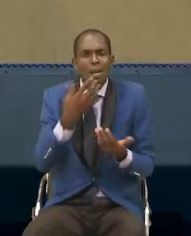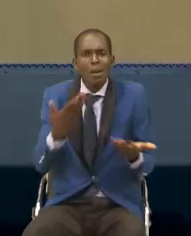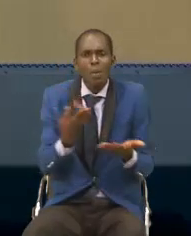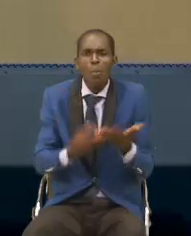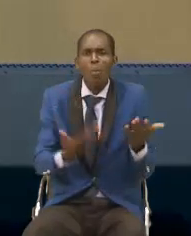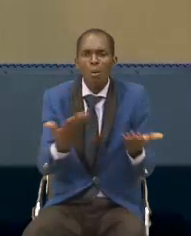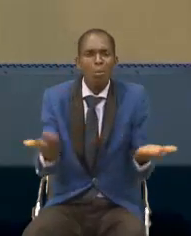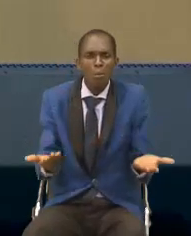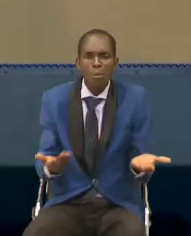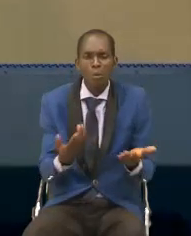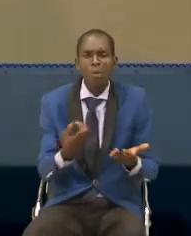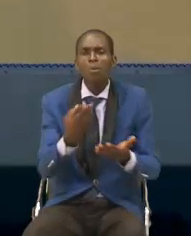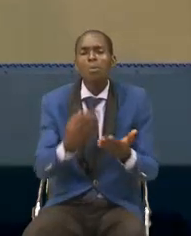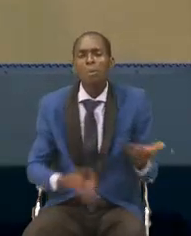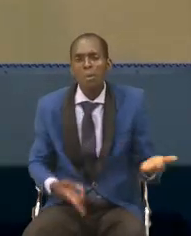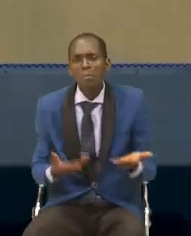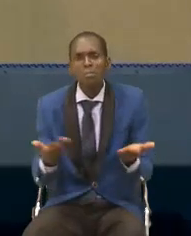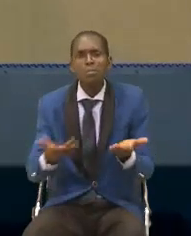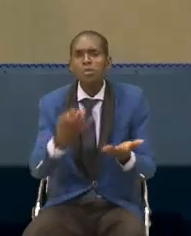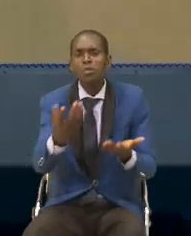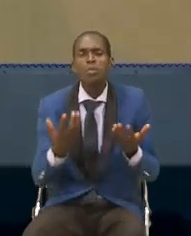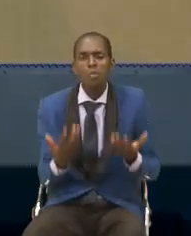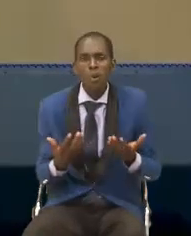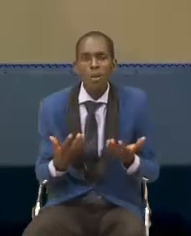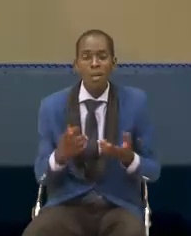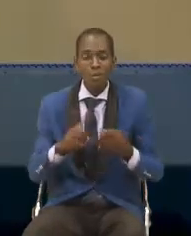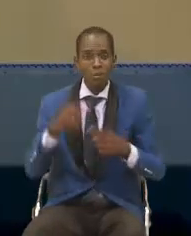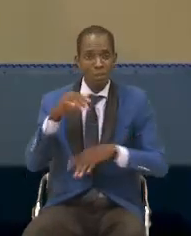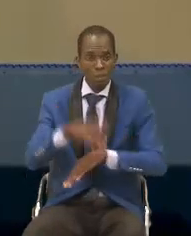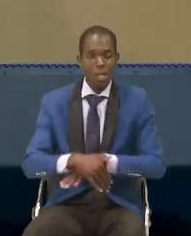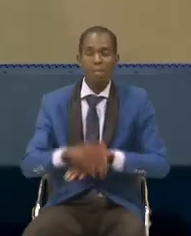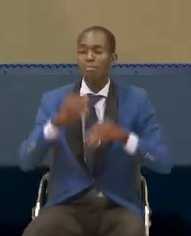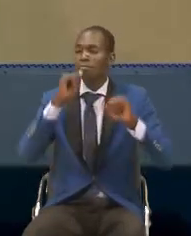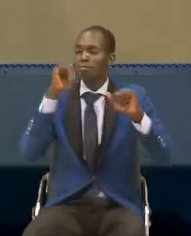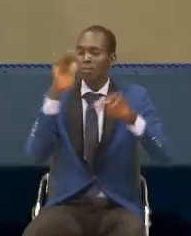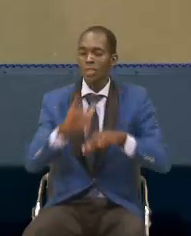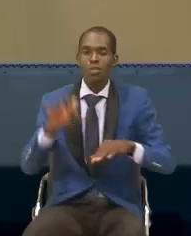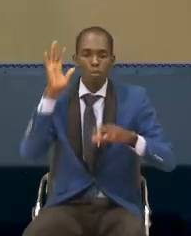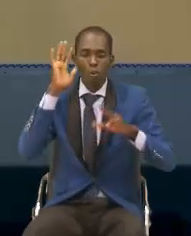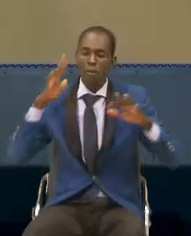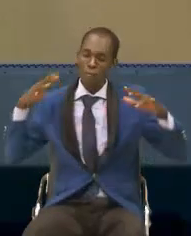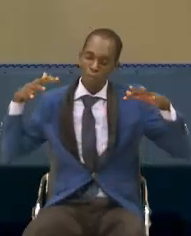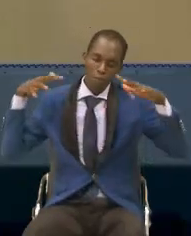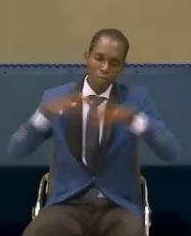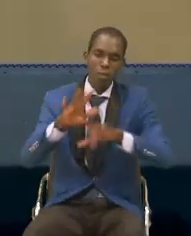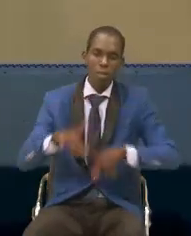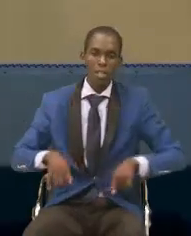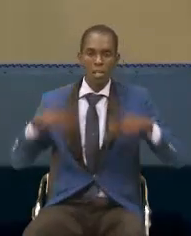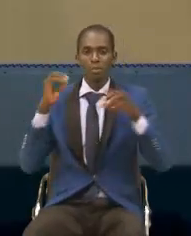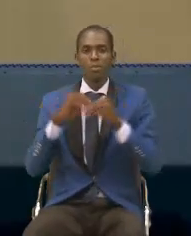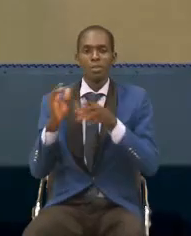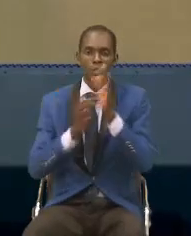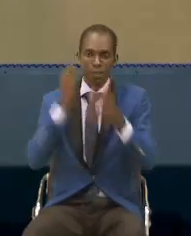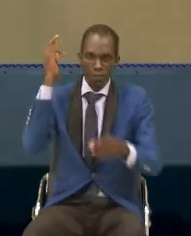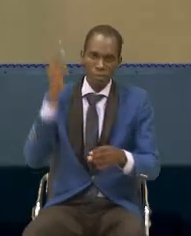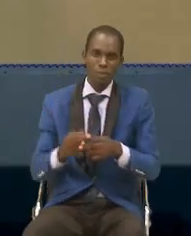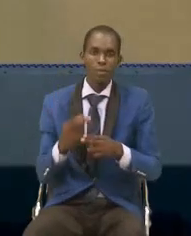with you and you'll say ask me whatever you want and tonight blesses will overload your life